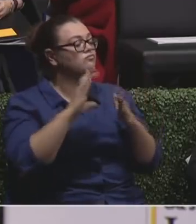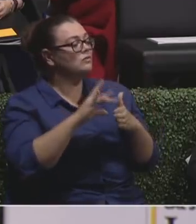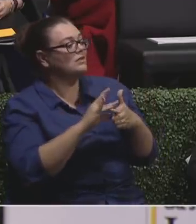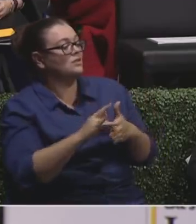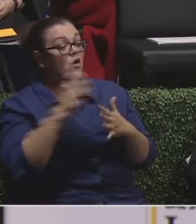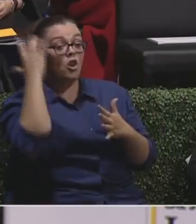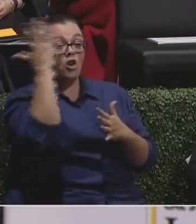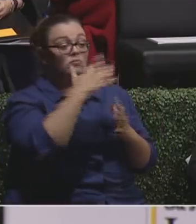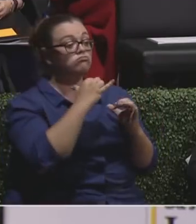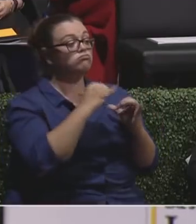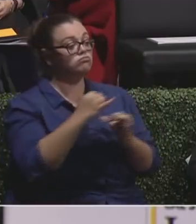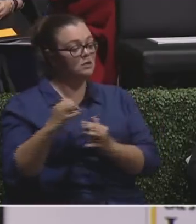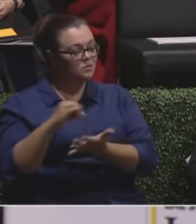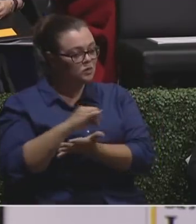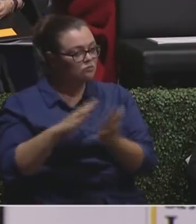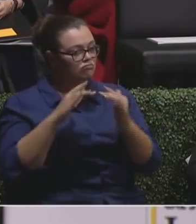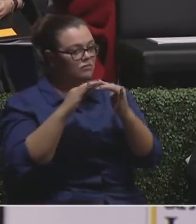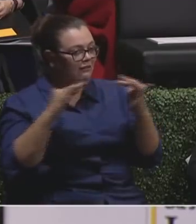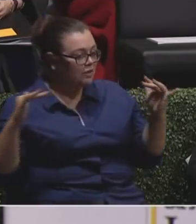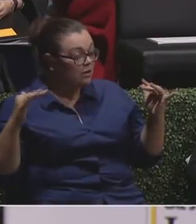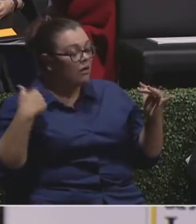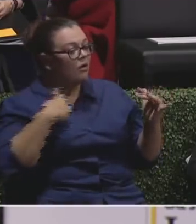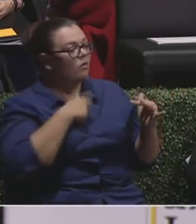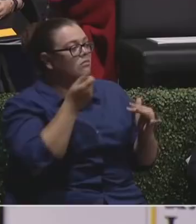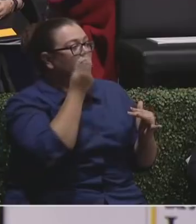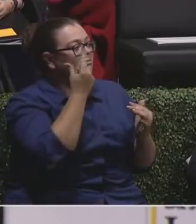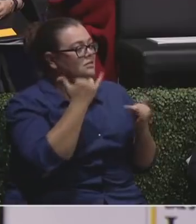EVEN WHEN WE INCREASE THE REPRESENTATION OF EDUCATIONAL LEADERS THAT LOOK LIKE THE STUDENTS AND/OR COME